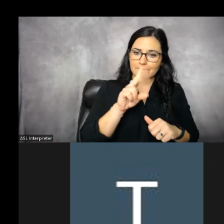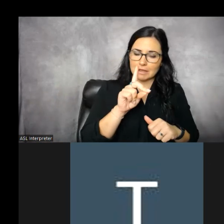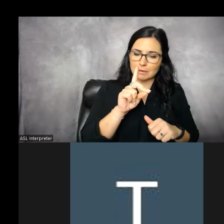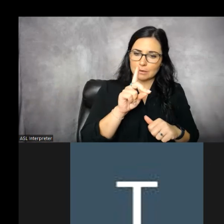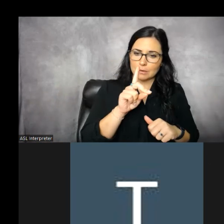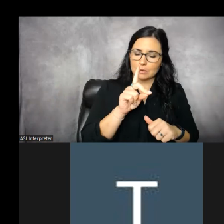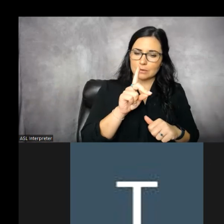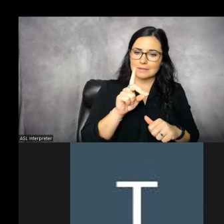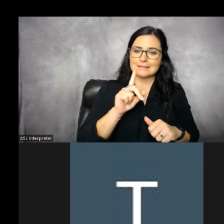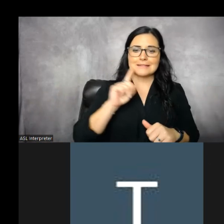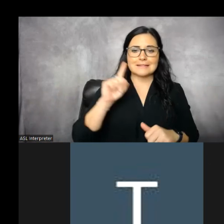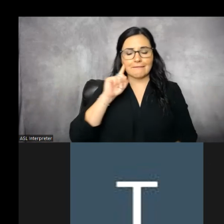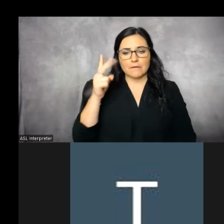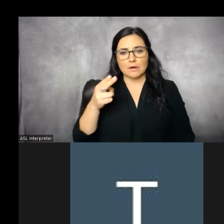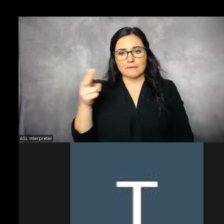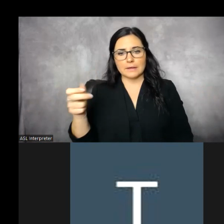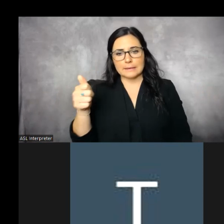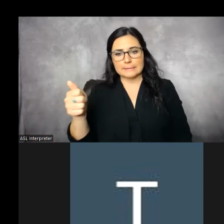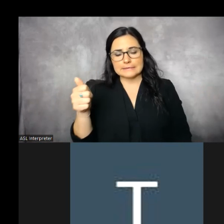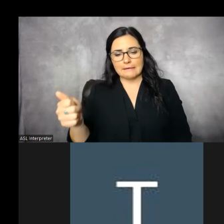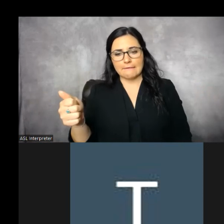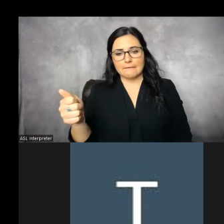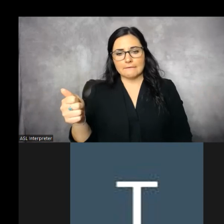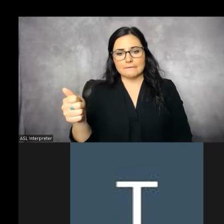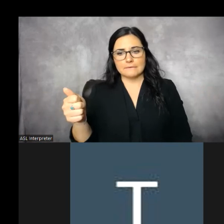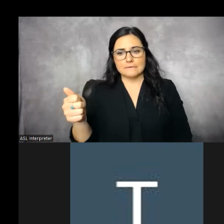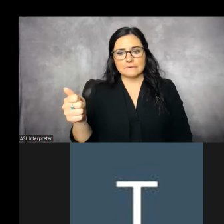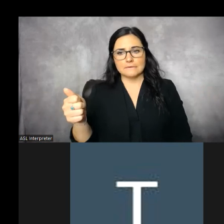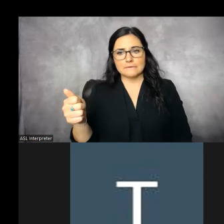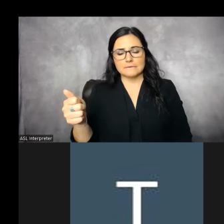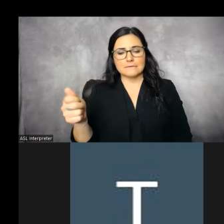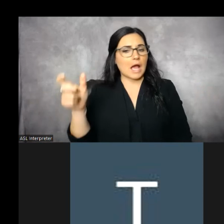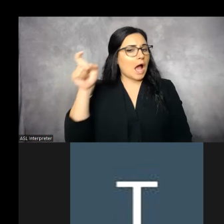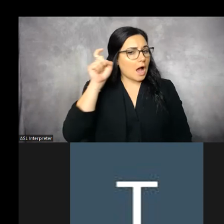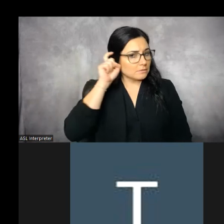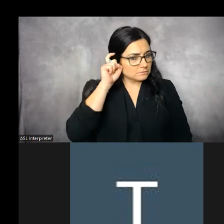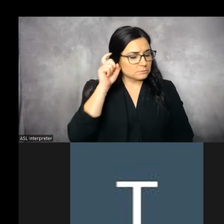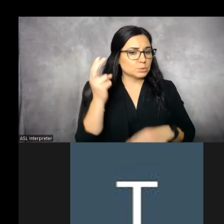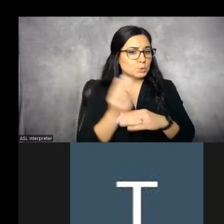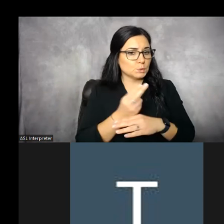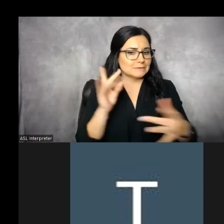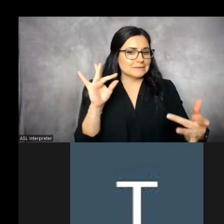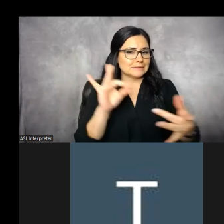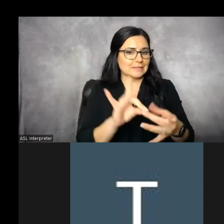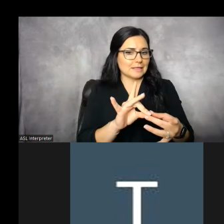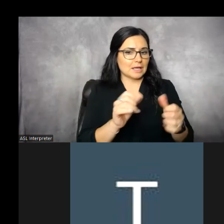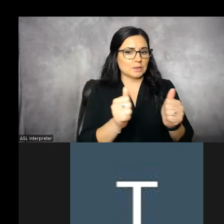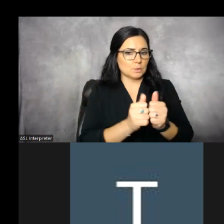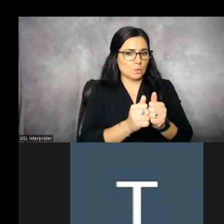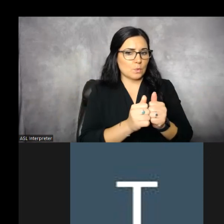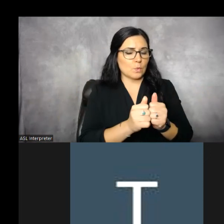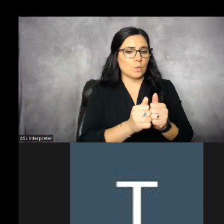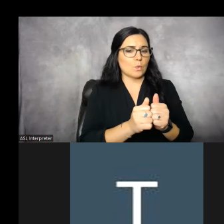of hearing might be like be an earpiece, they want to connect